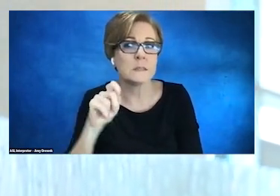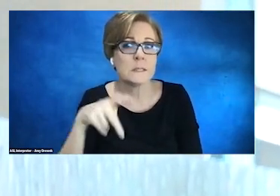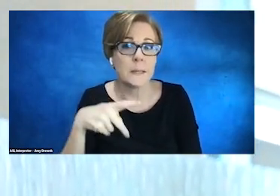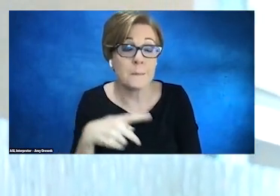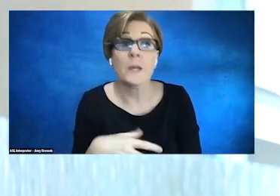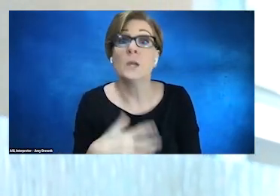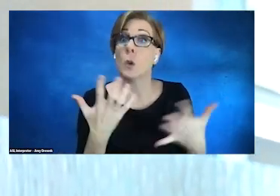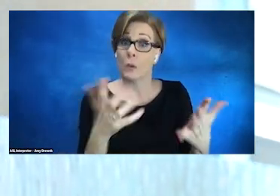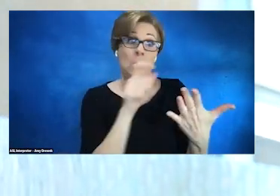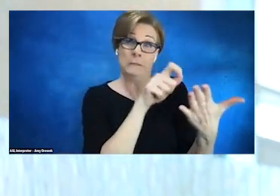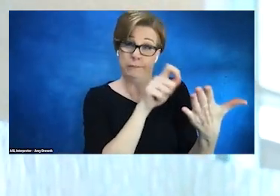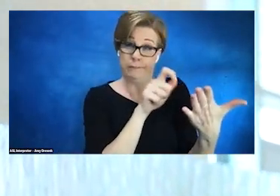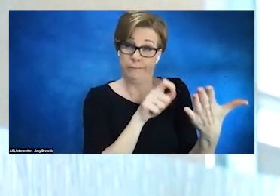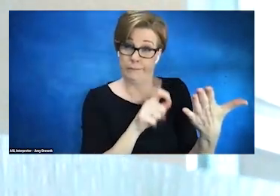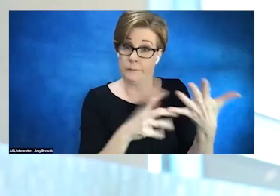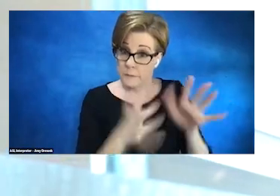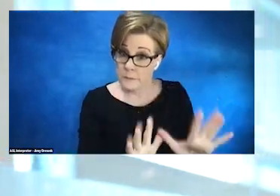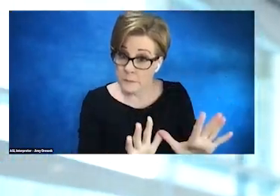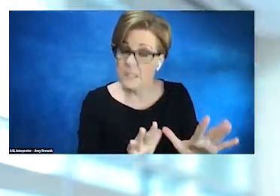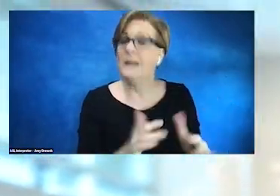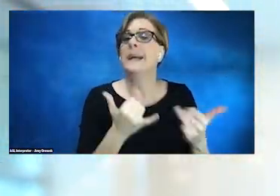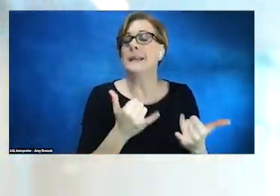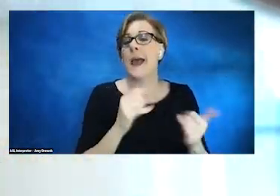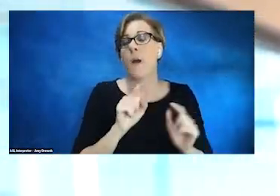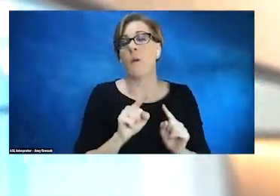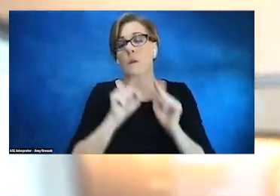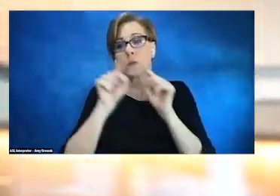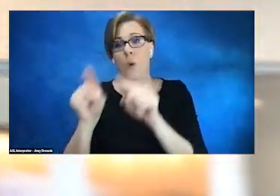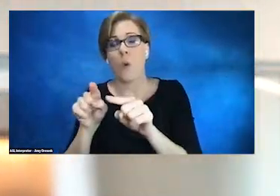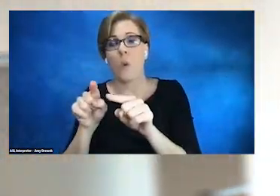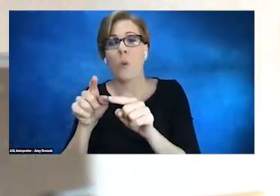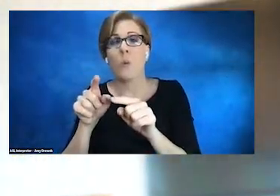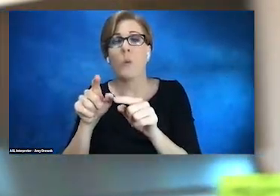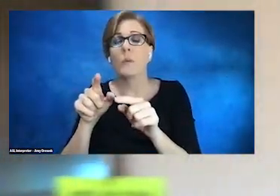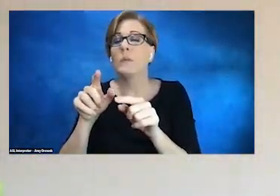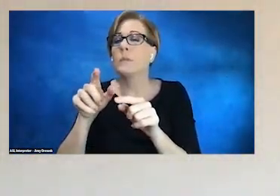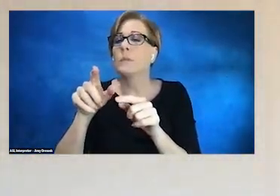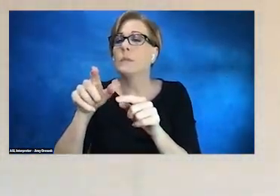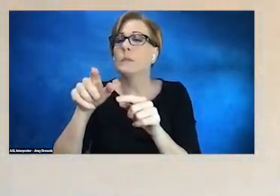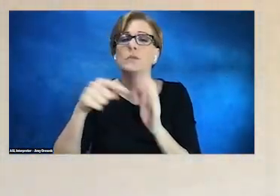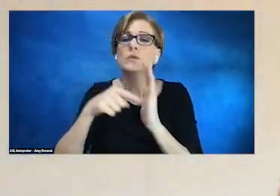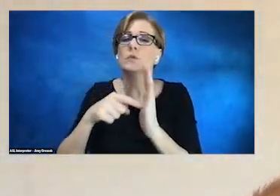actually going to be our next stop is to go and demonstrate our on-site Precinct based tabulators